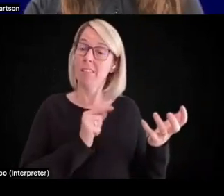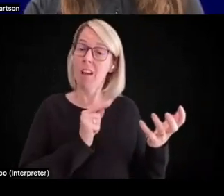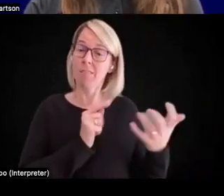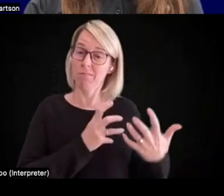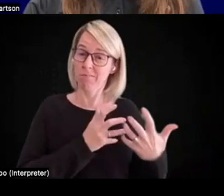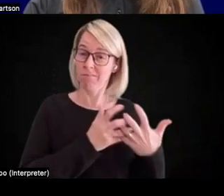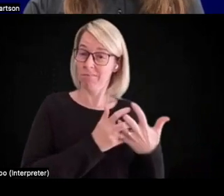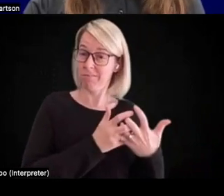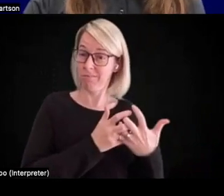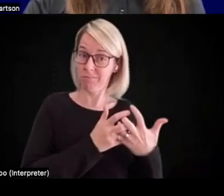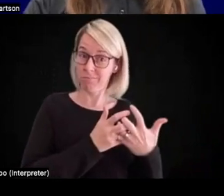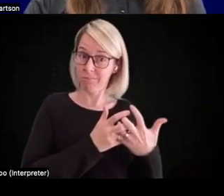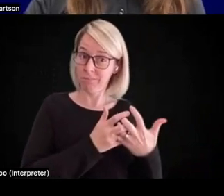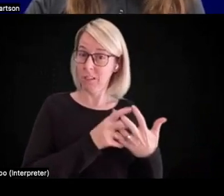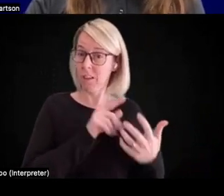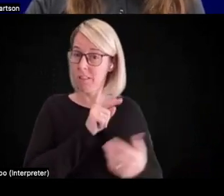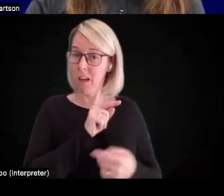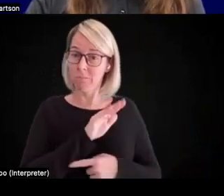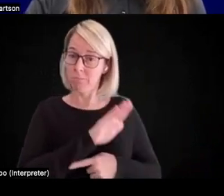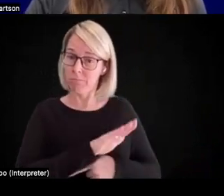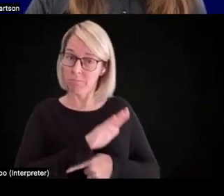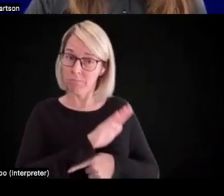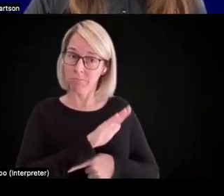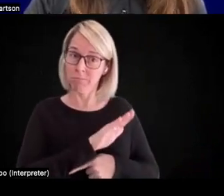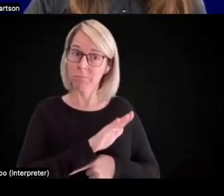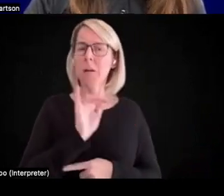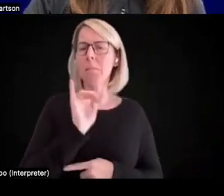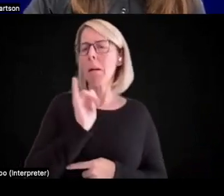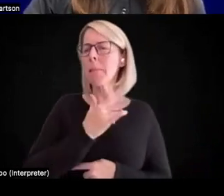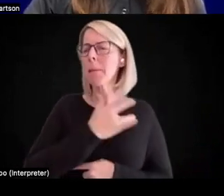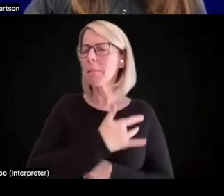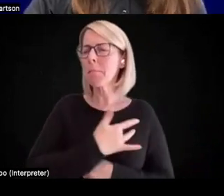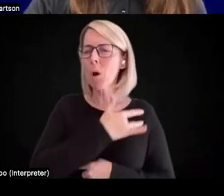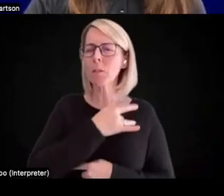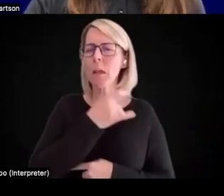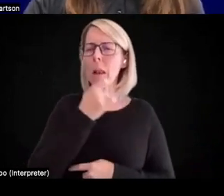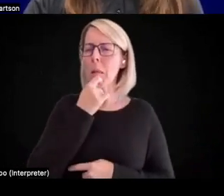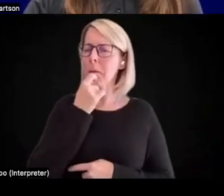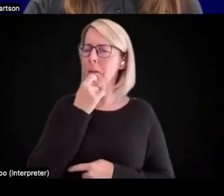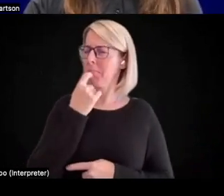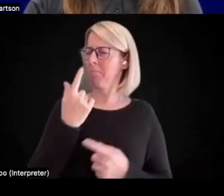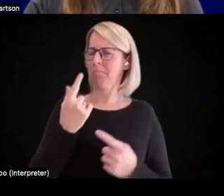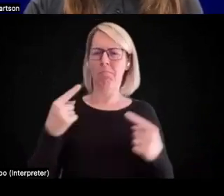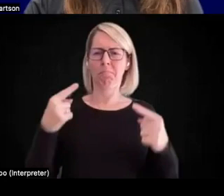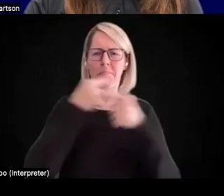is a mismatch in the emotion there because the baby is distressed but the caregiver is